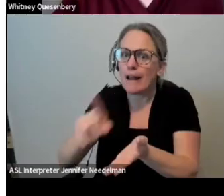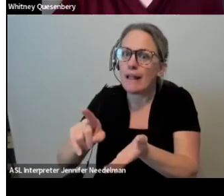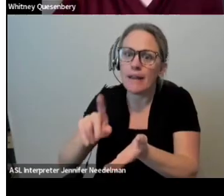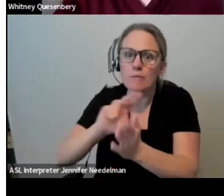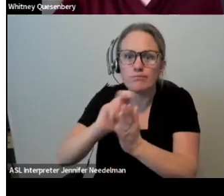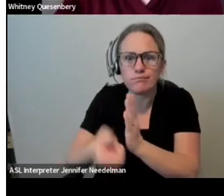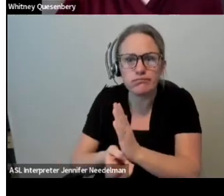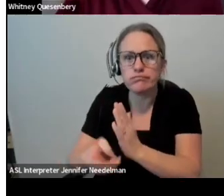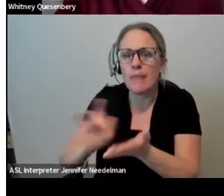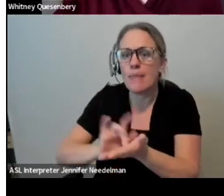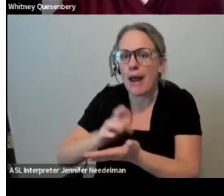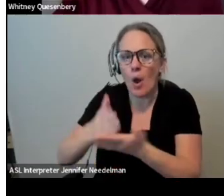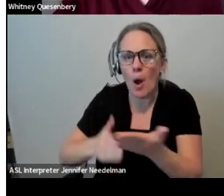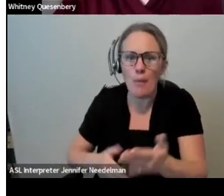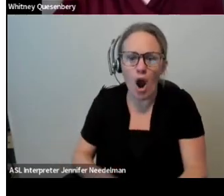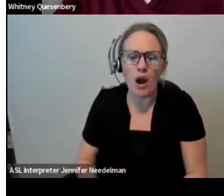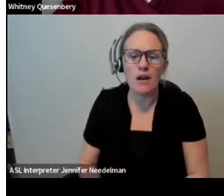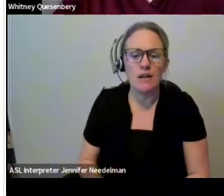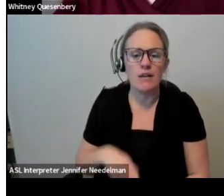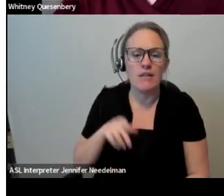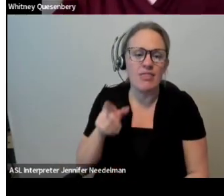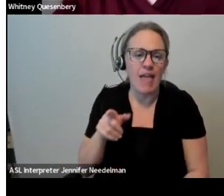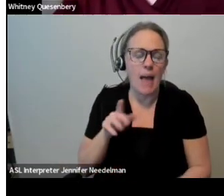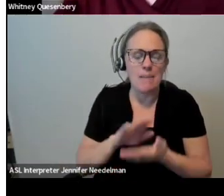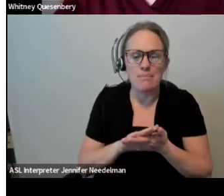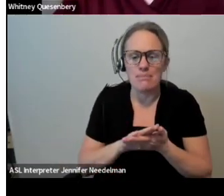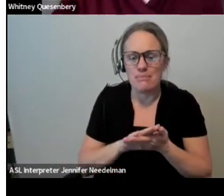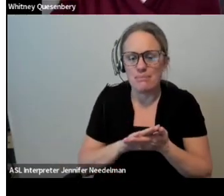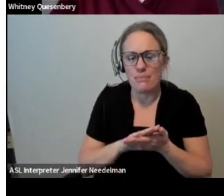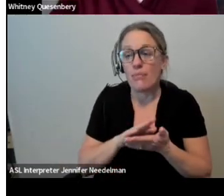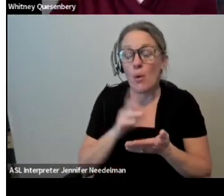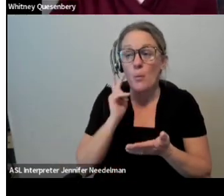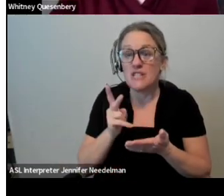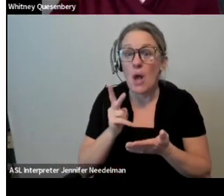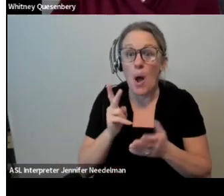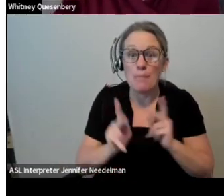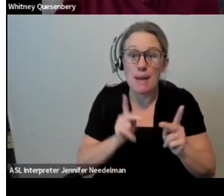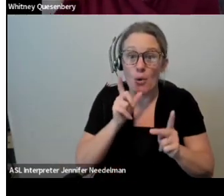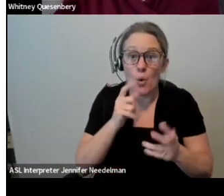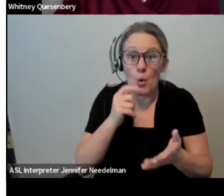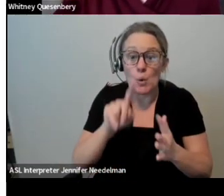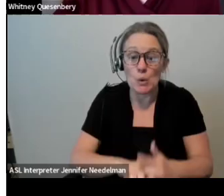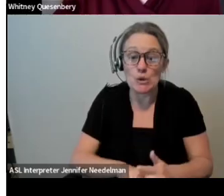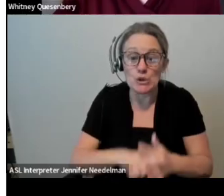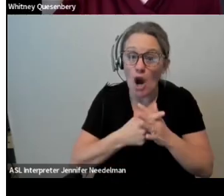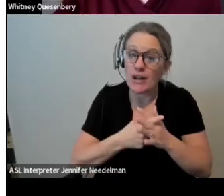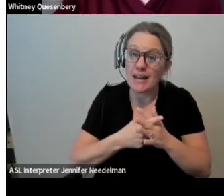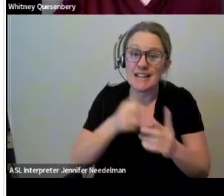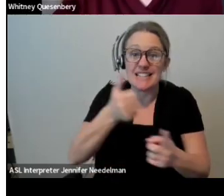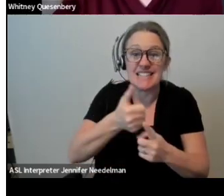or became, sometimes we saw people who started as self helpers become really expert readers